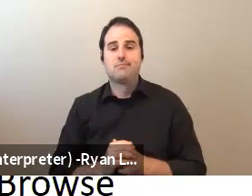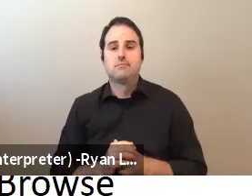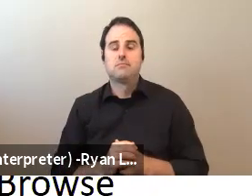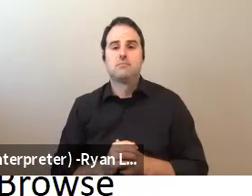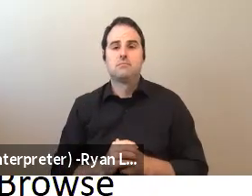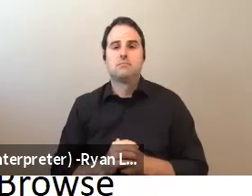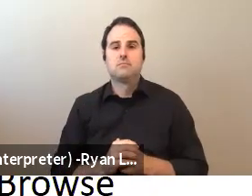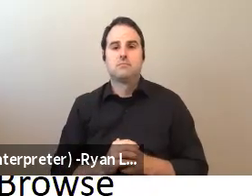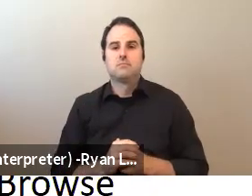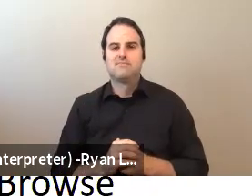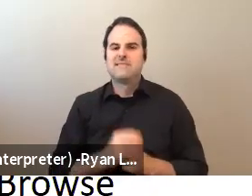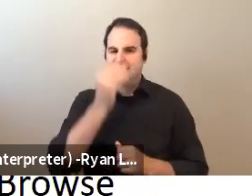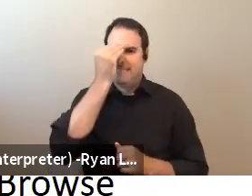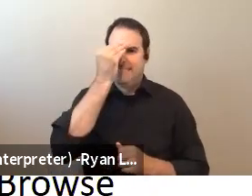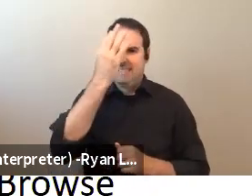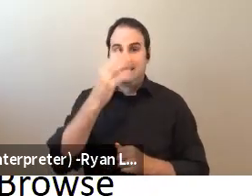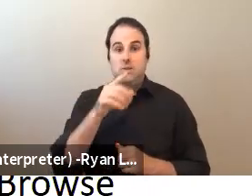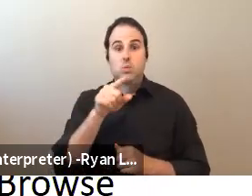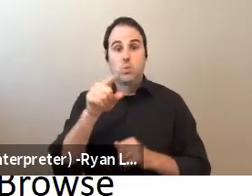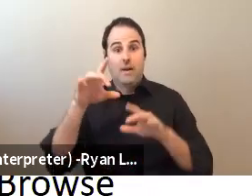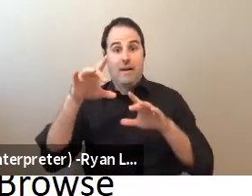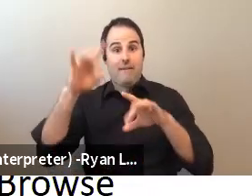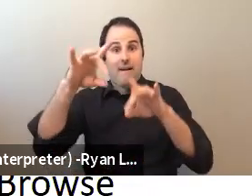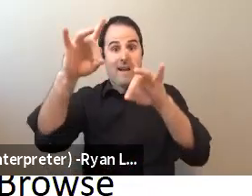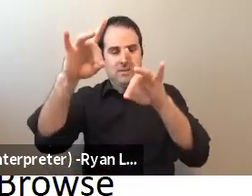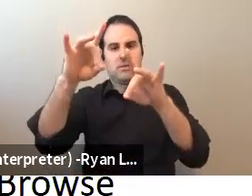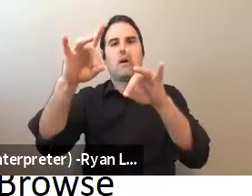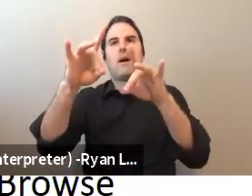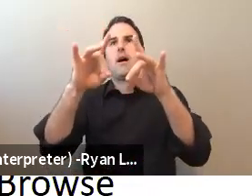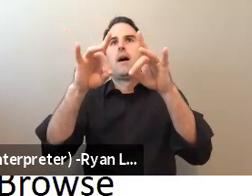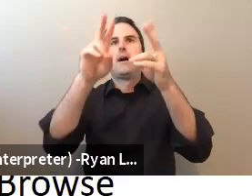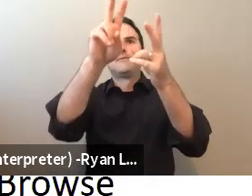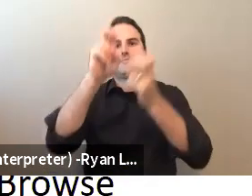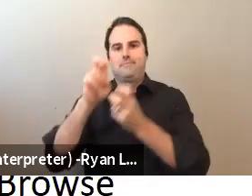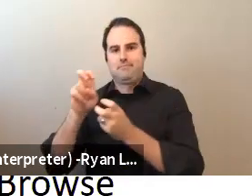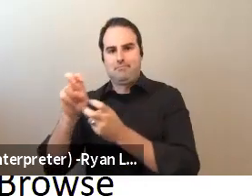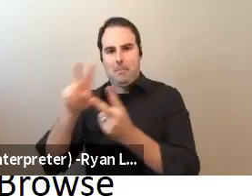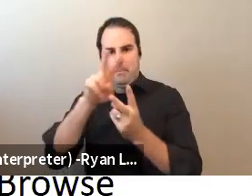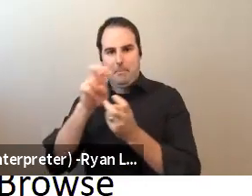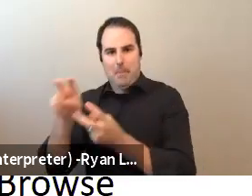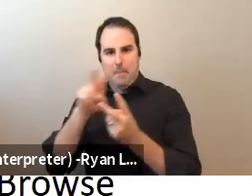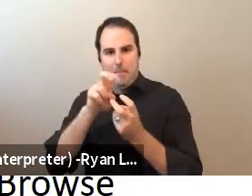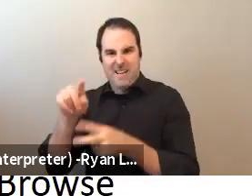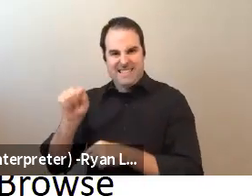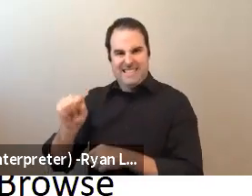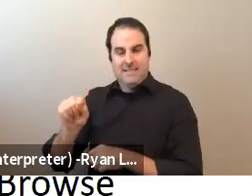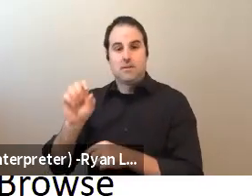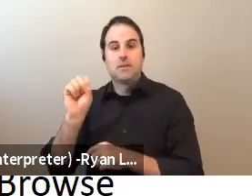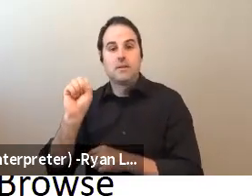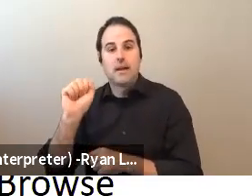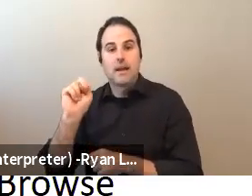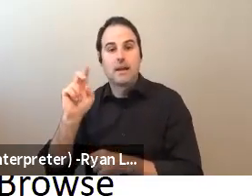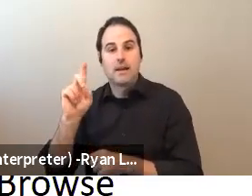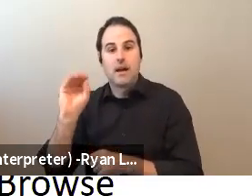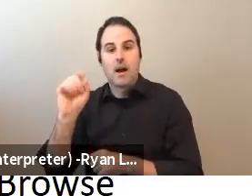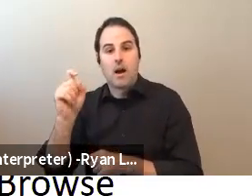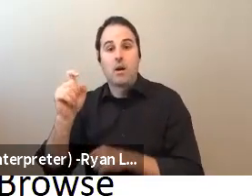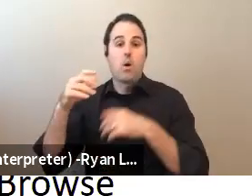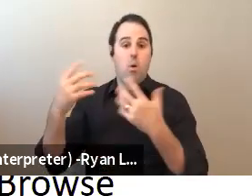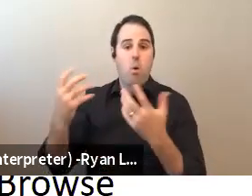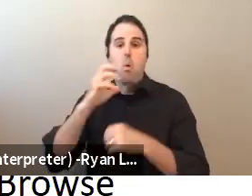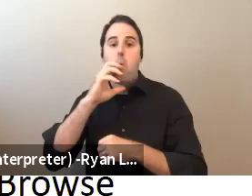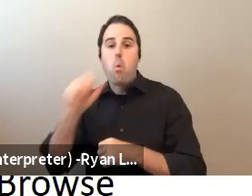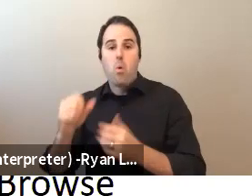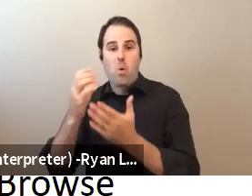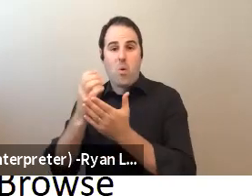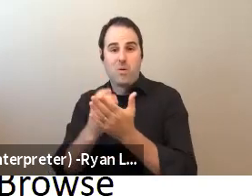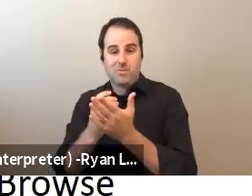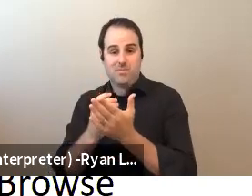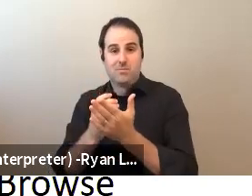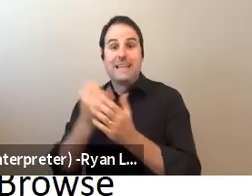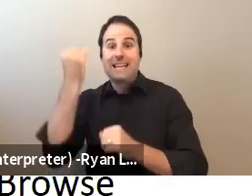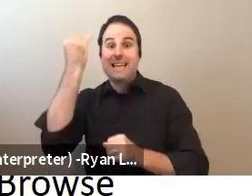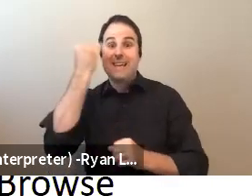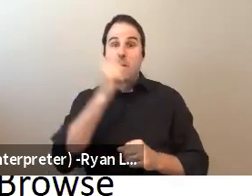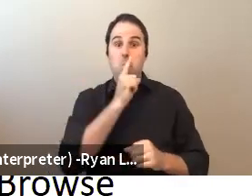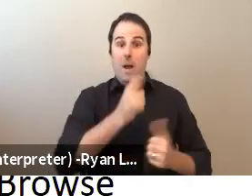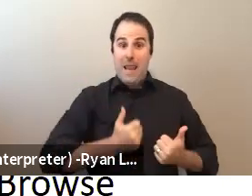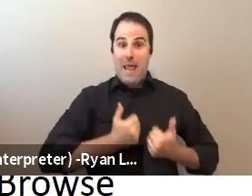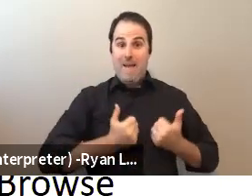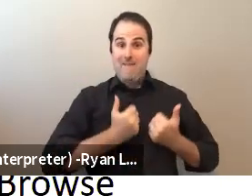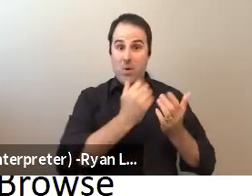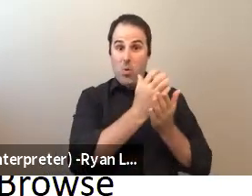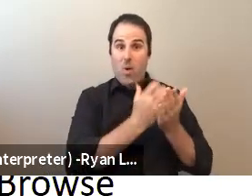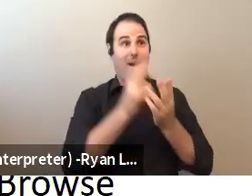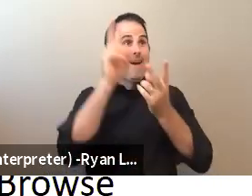Sally Potter: Into either a sandbox or an old course because it's hard to see exactly what they look like from the Commons. You can't really you can't really view everything, unless it's